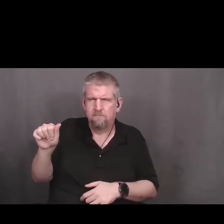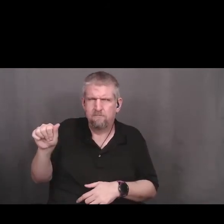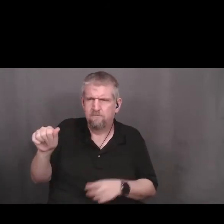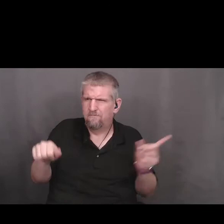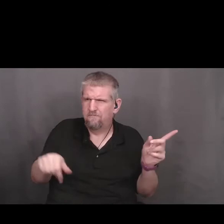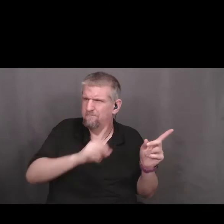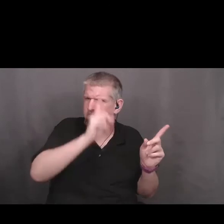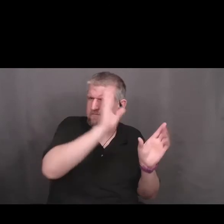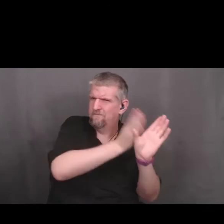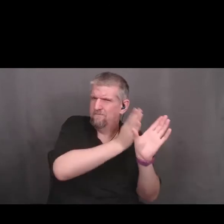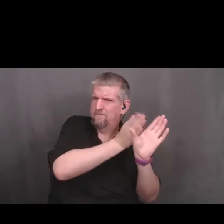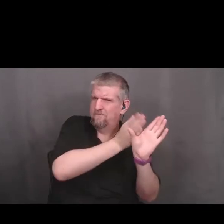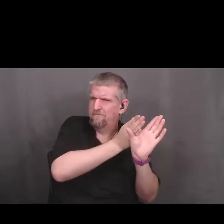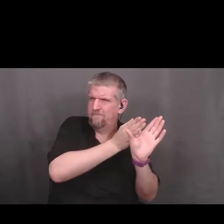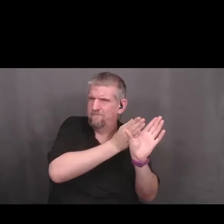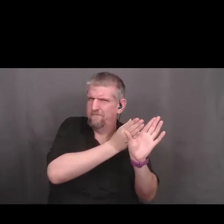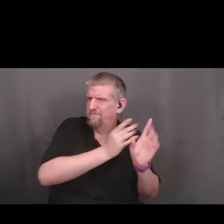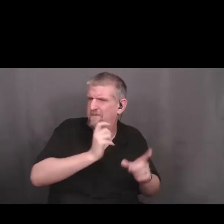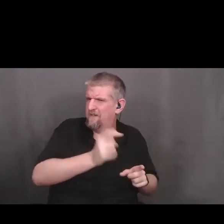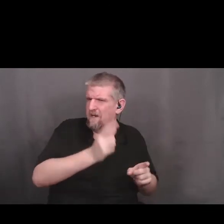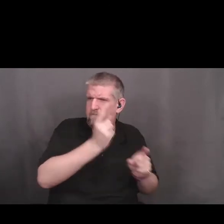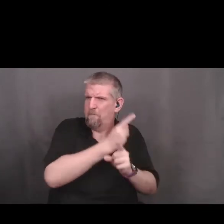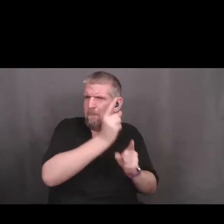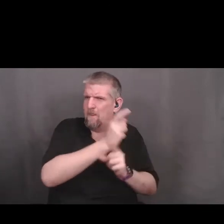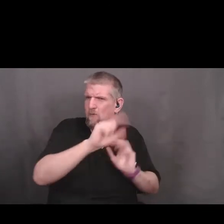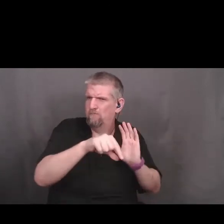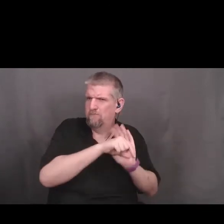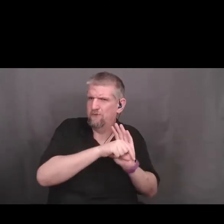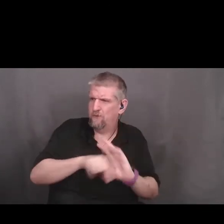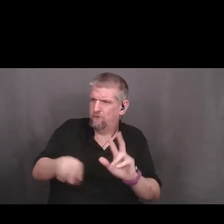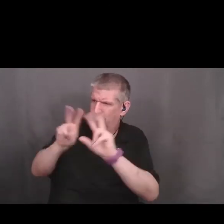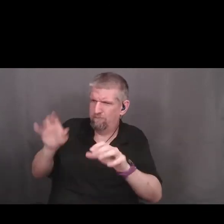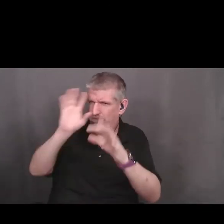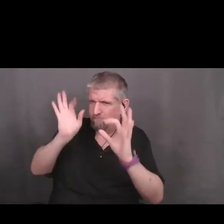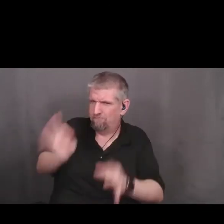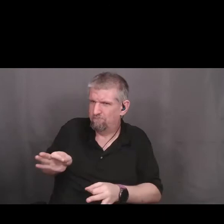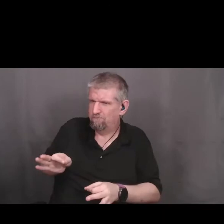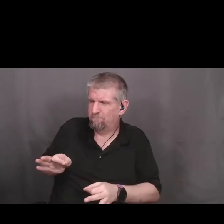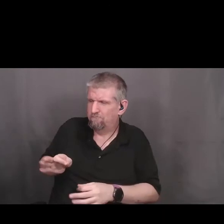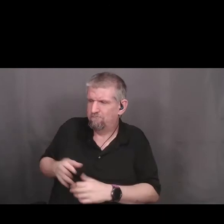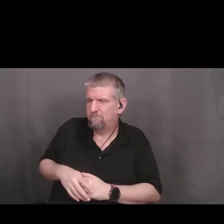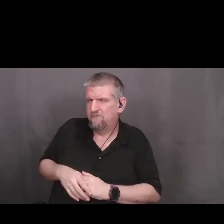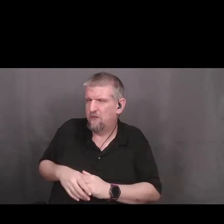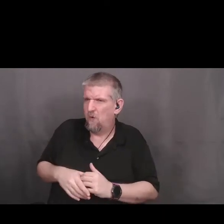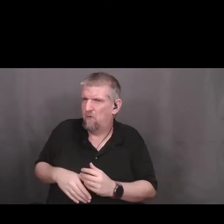that provider is really not qualified to make that determination, So you may get some, I don't know,